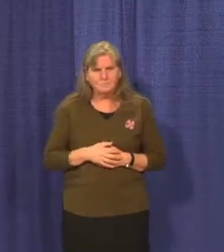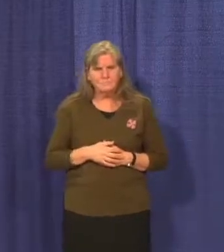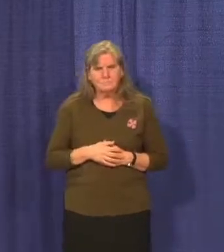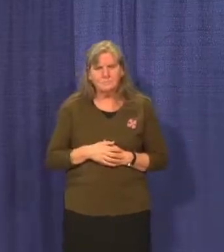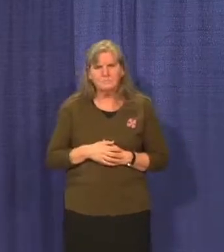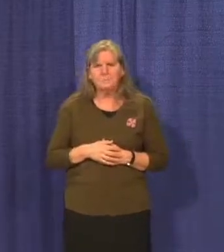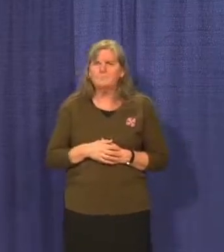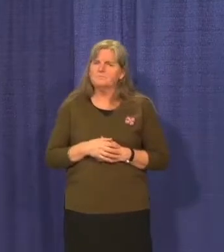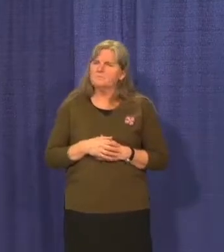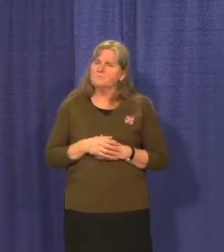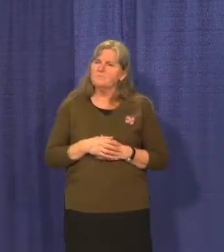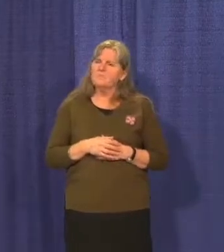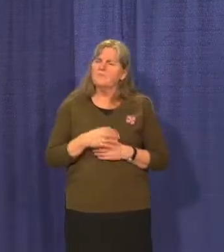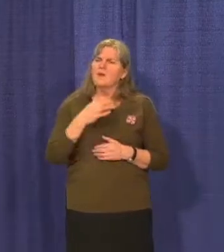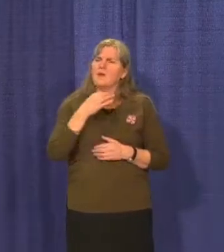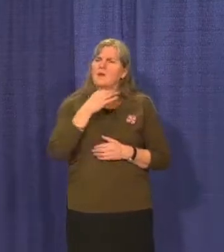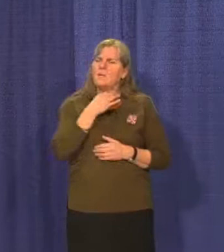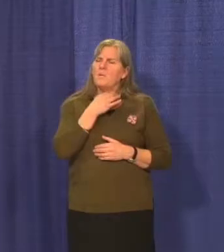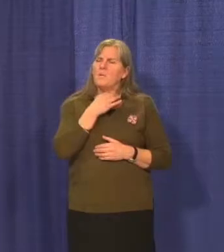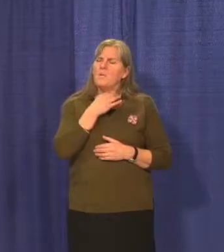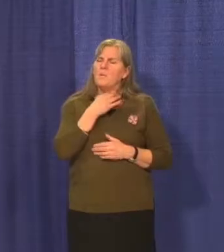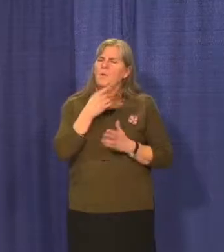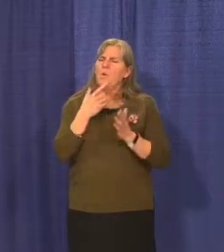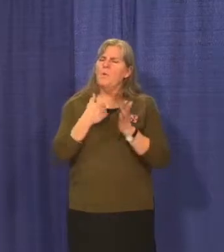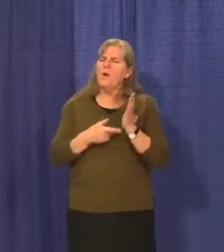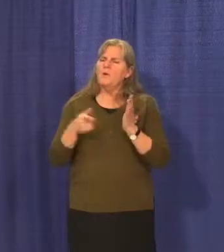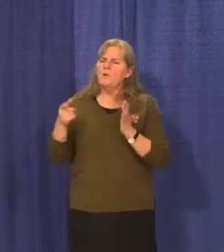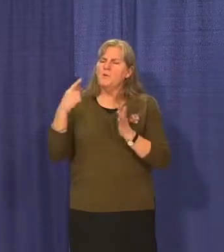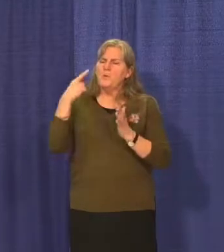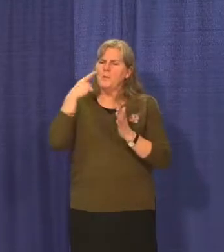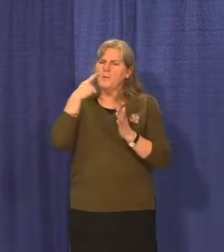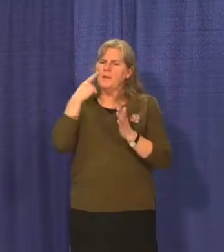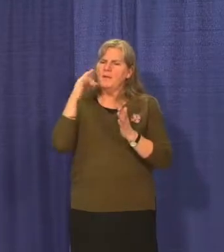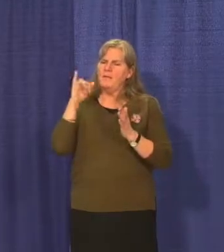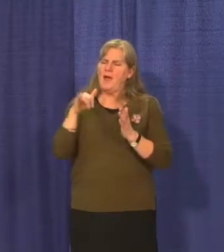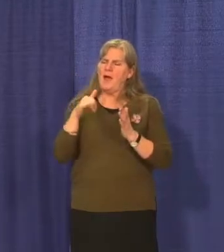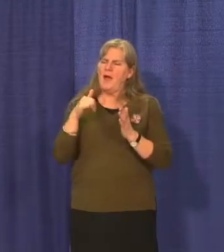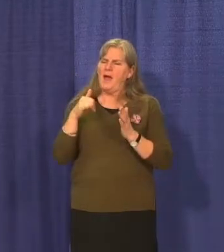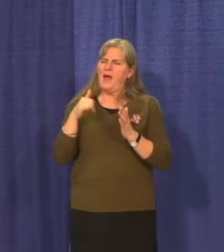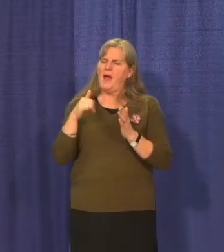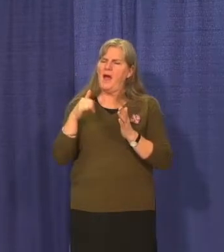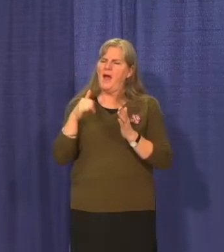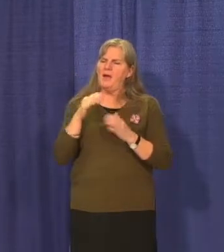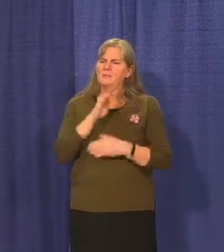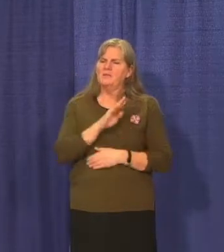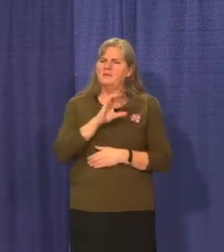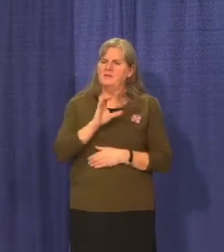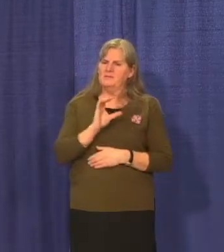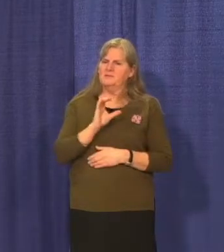ask you as well, Minister, what message do you hope to send to everyone in Canada to hear that